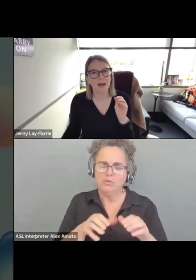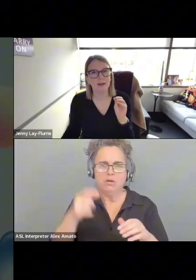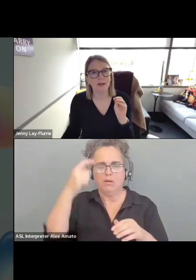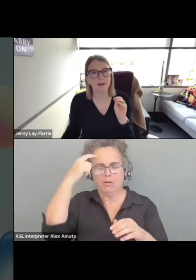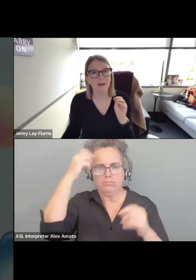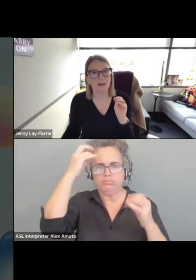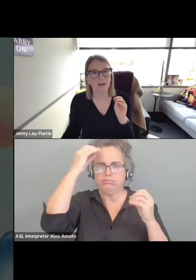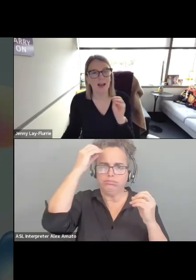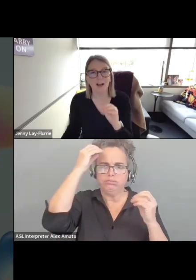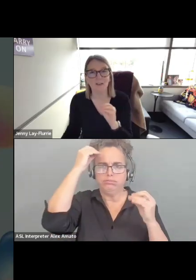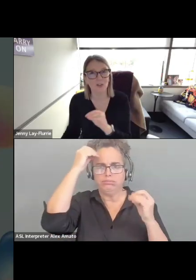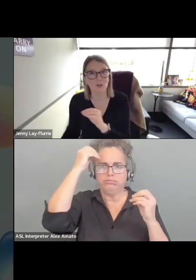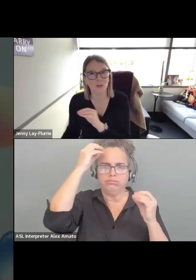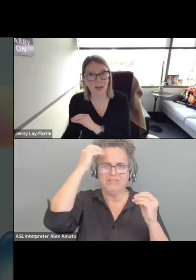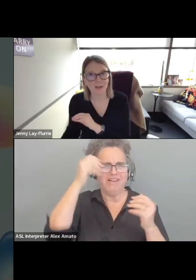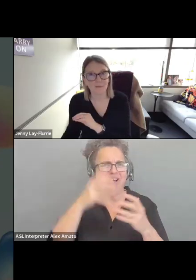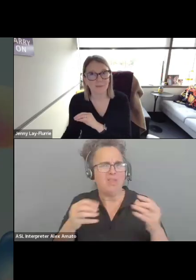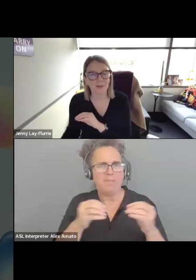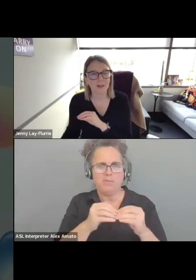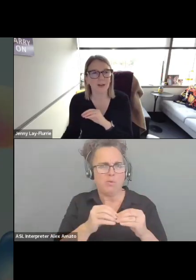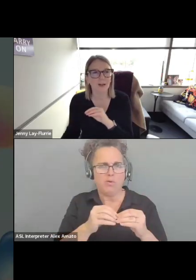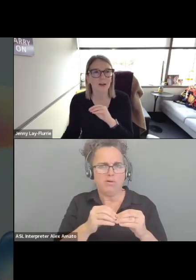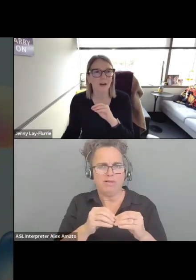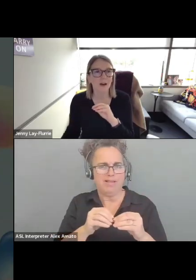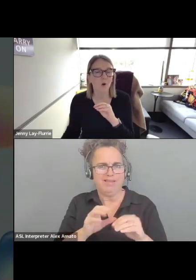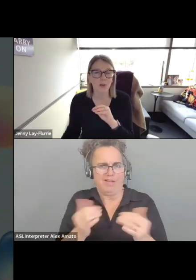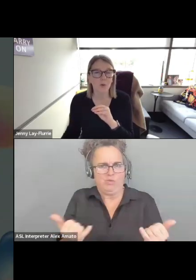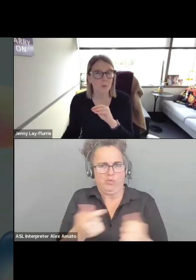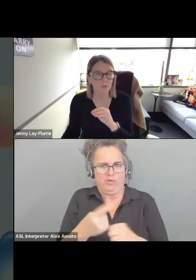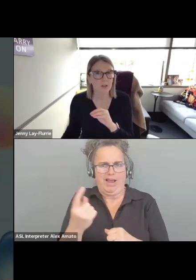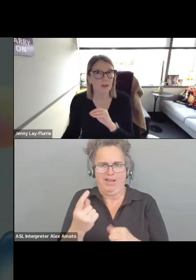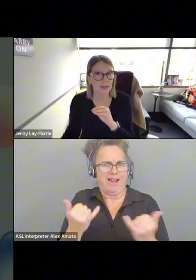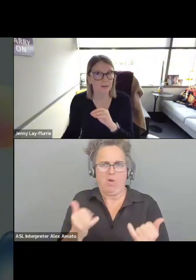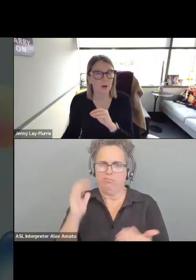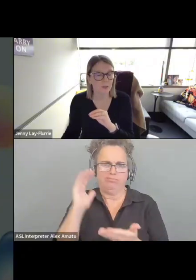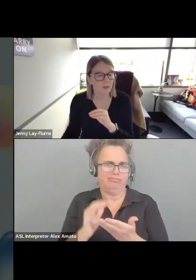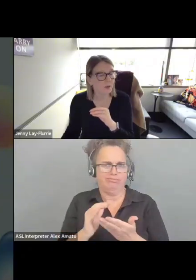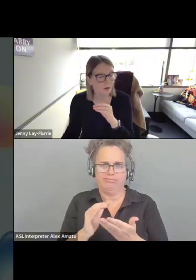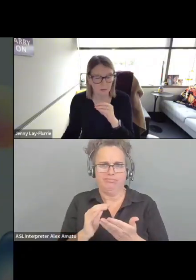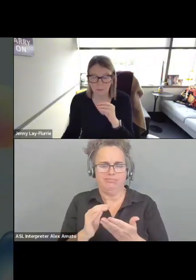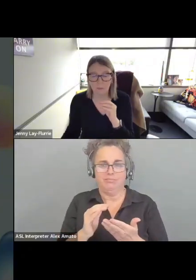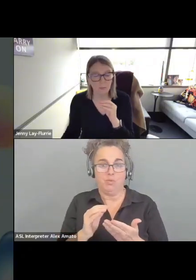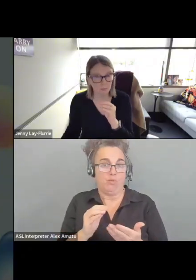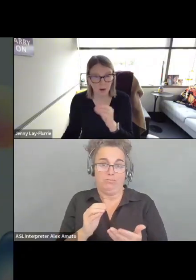than it has to do today. Although, I will say in the last month